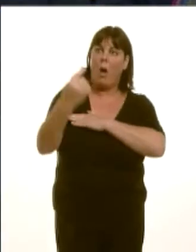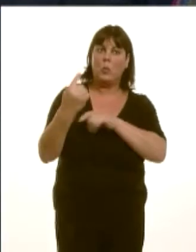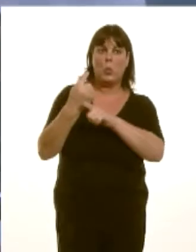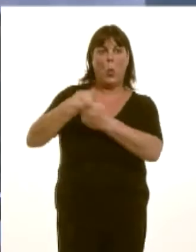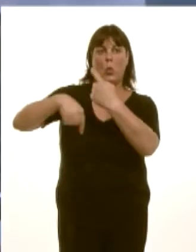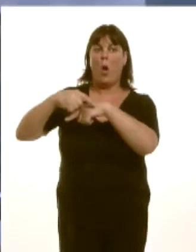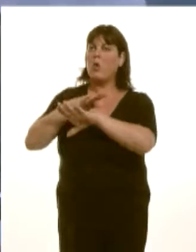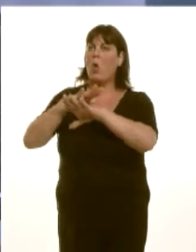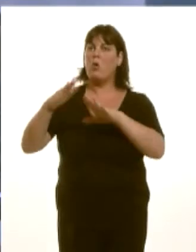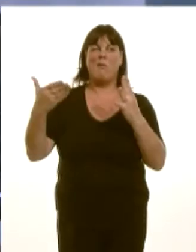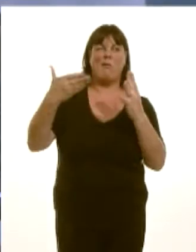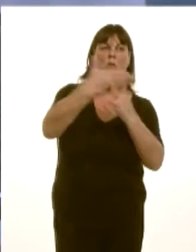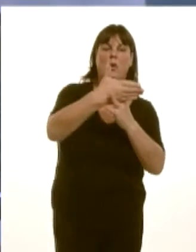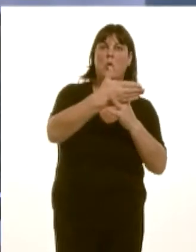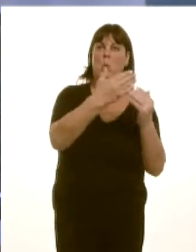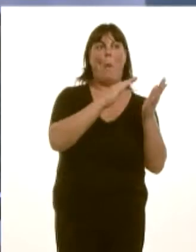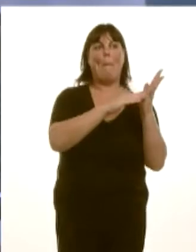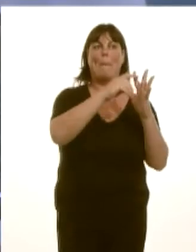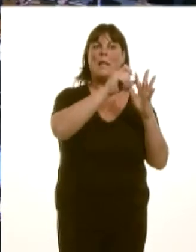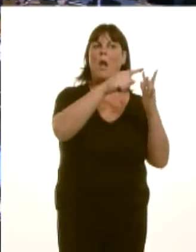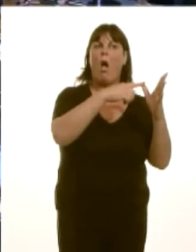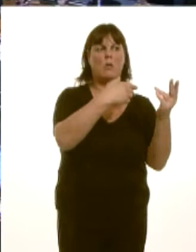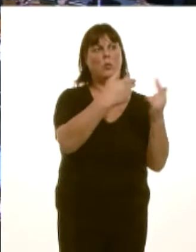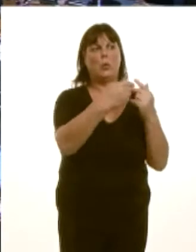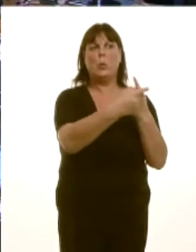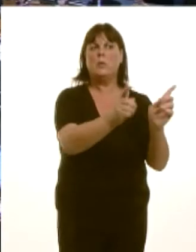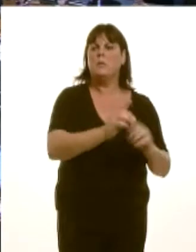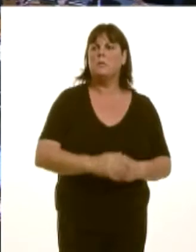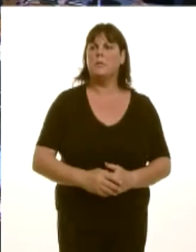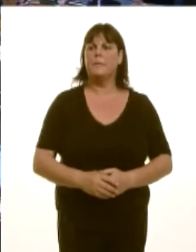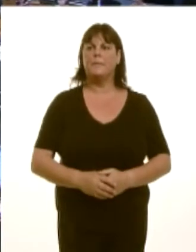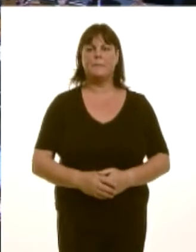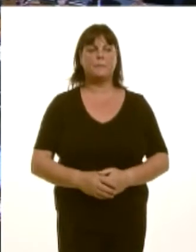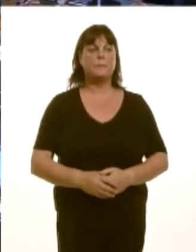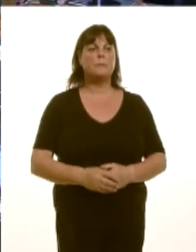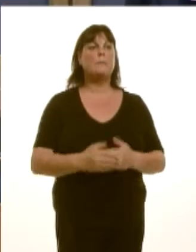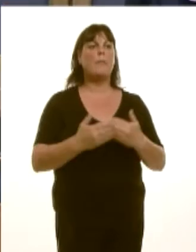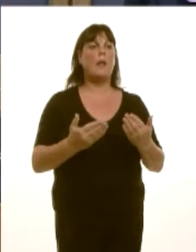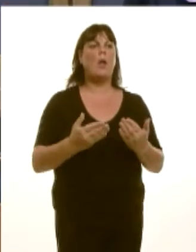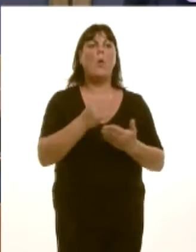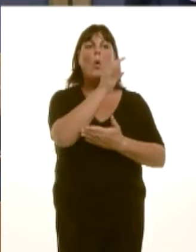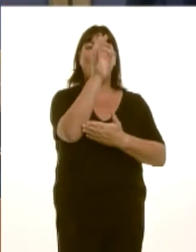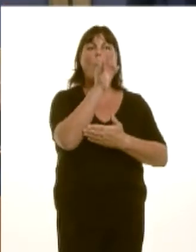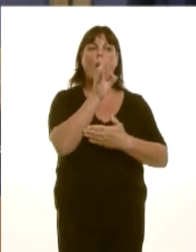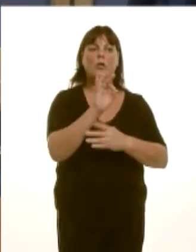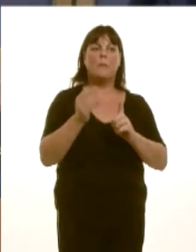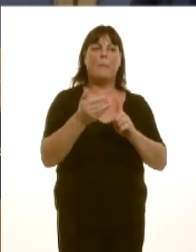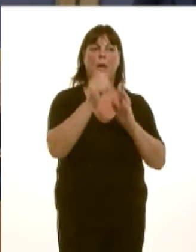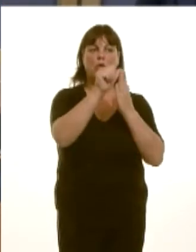Y Llywydd / The Presiding Officer: We now move back to the questions on the agenda. Question 3 is from Antoinette Sandbach.